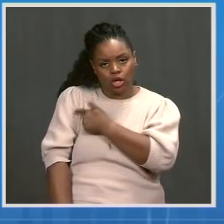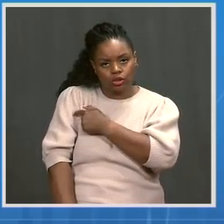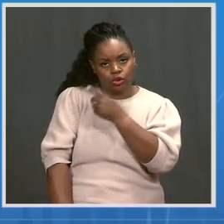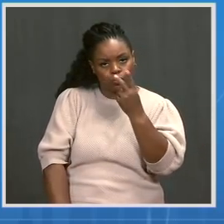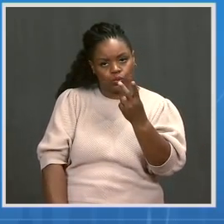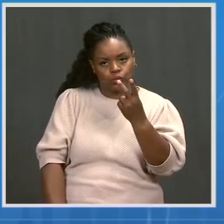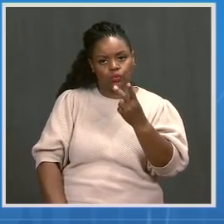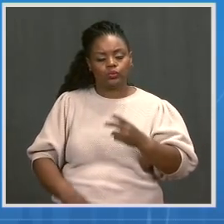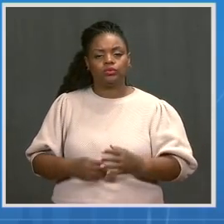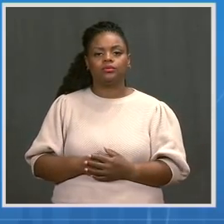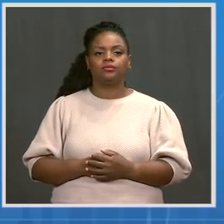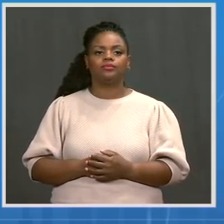Moderator: Yep. Zeke, AP.